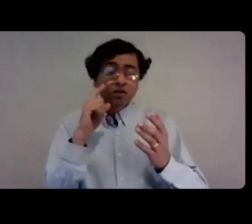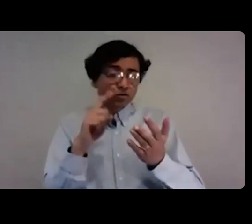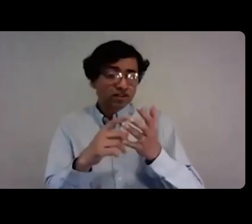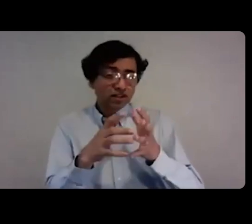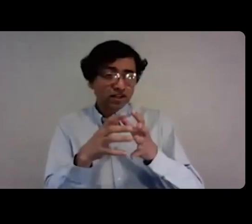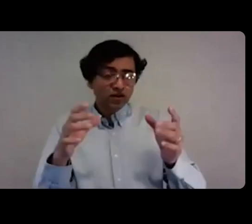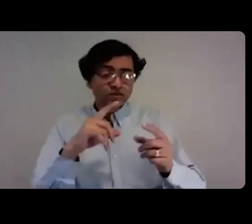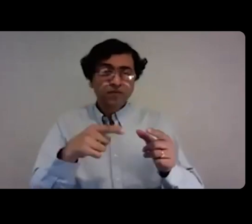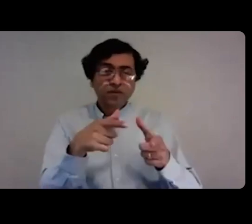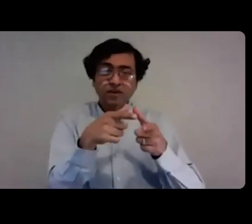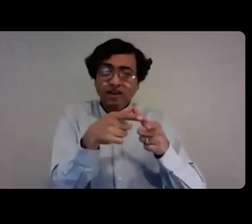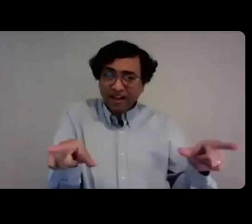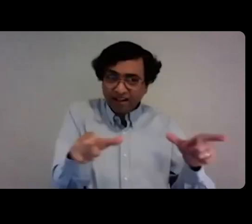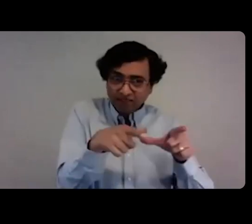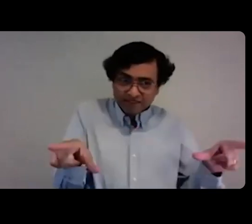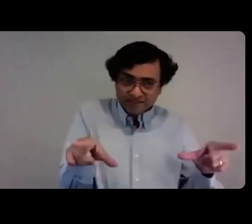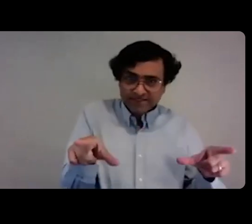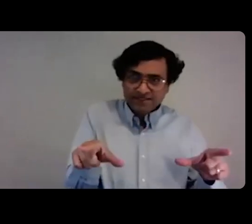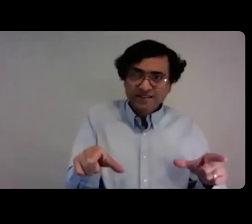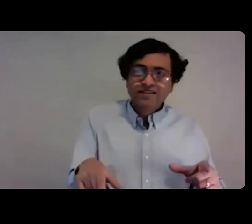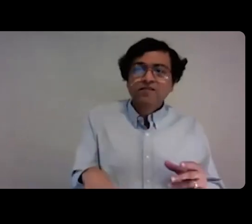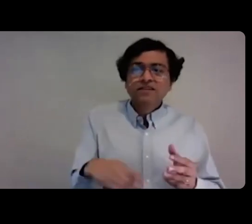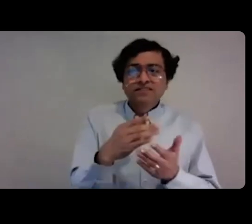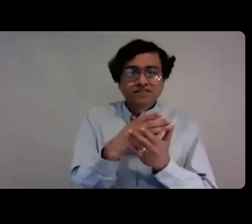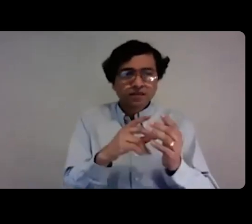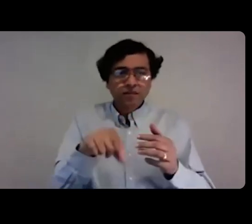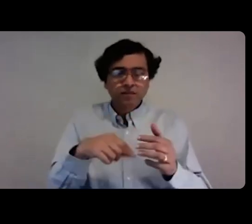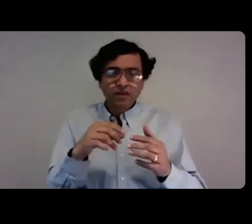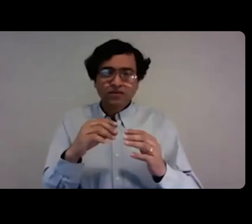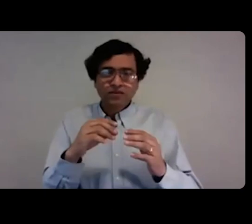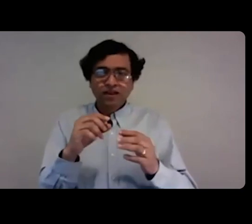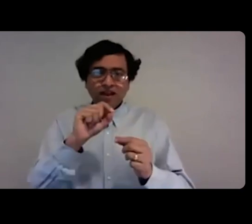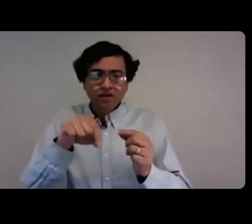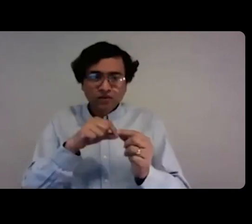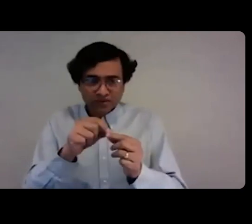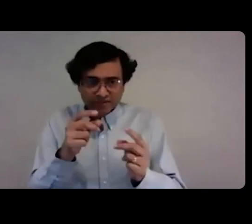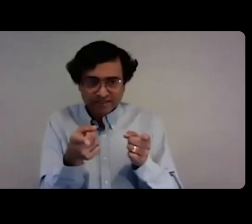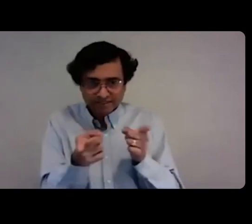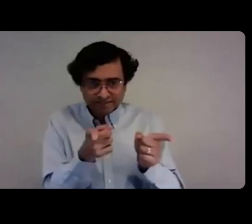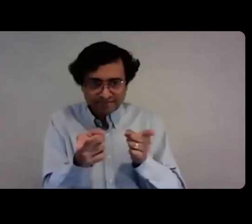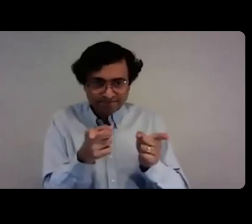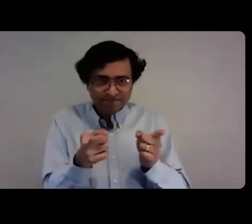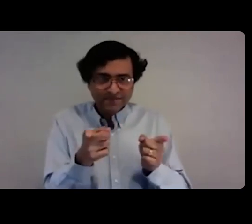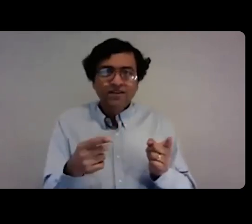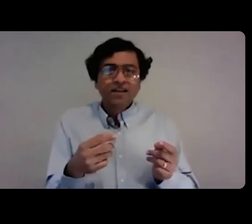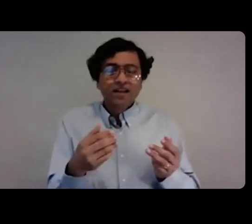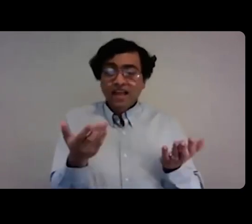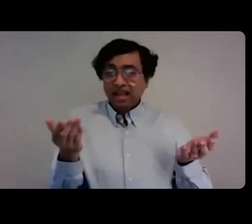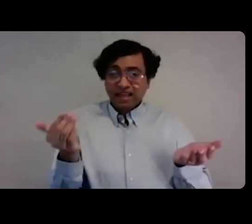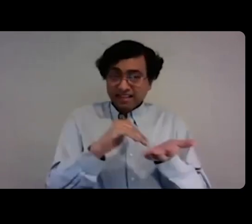acknowledging that no communication methodology is perfect. And there were some concerns that were about being